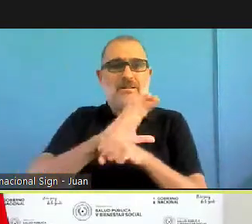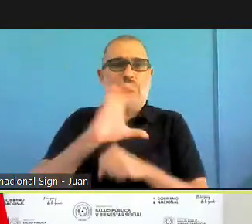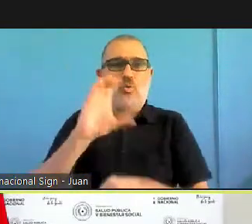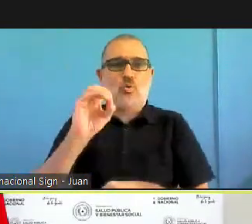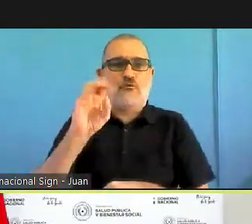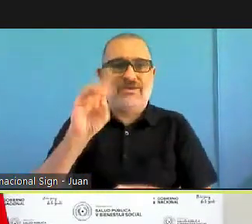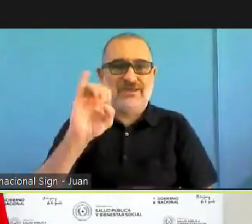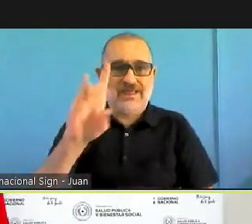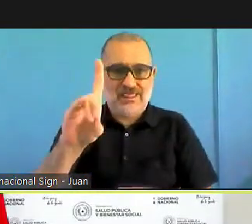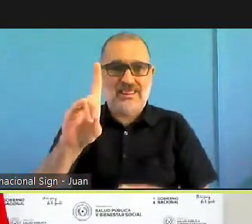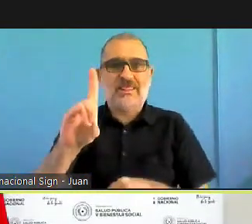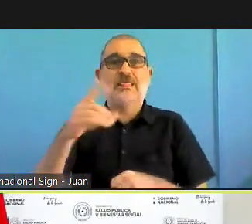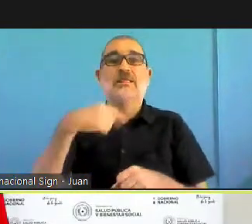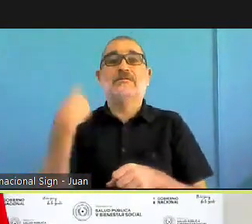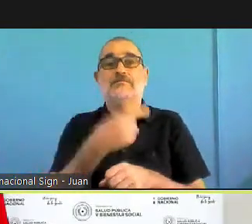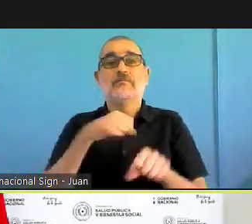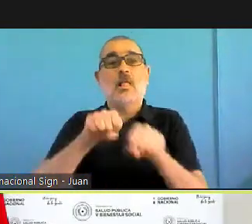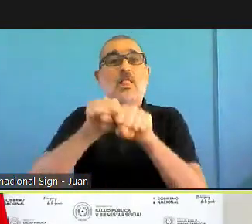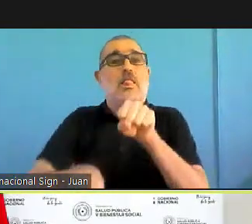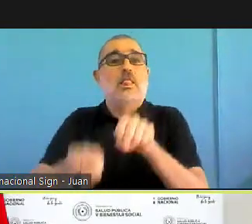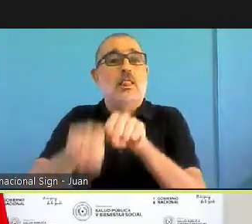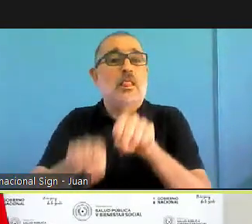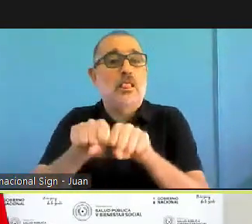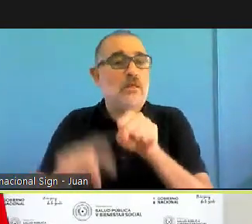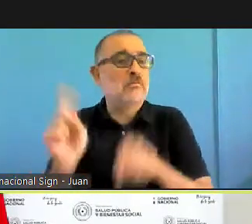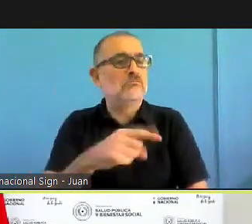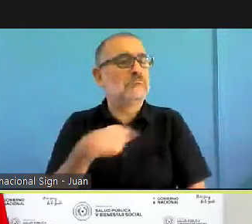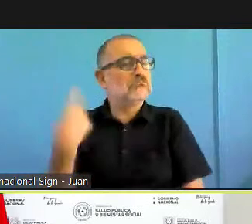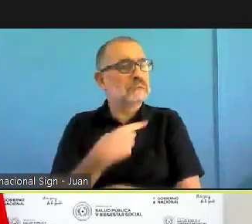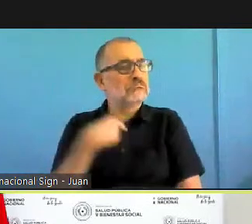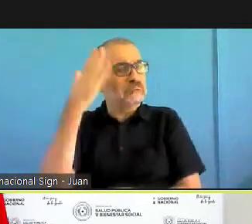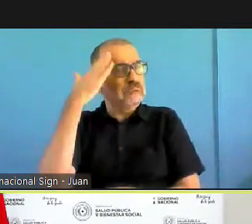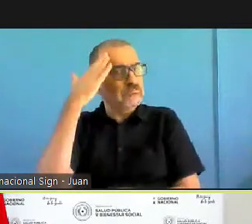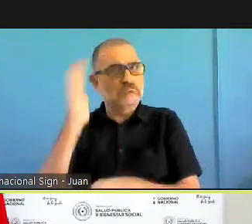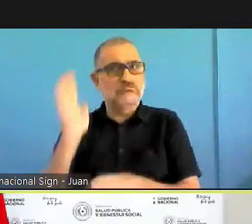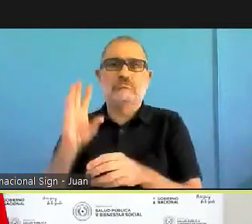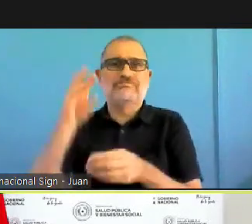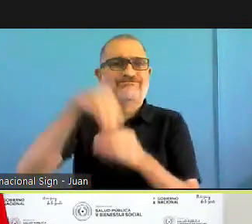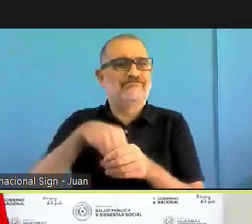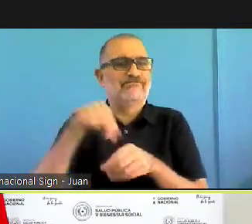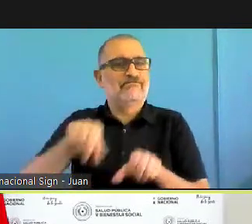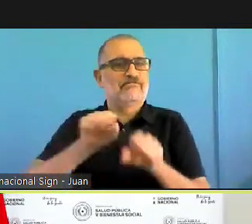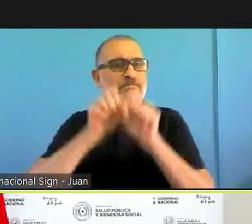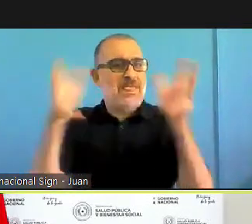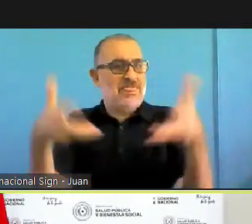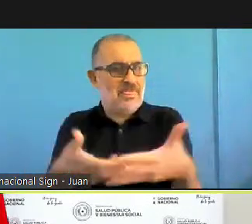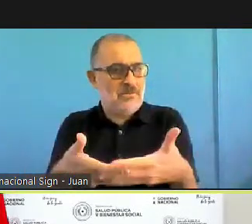perhaps an overwhelming amount of information , and often it's misinformation.